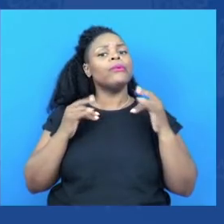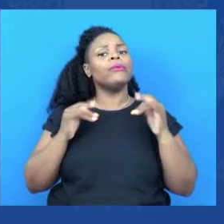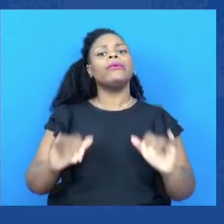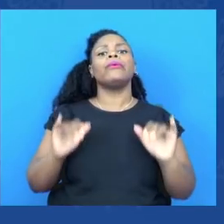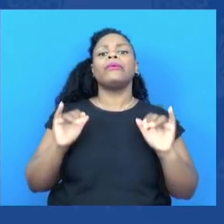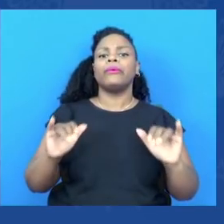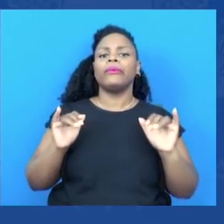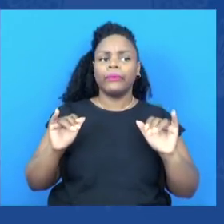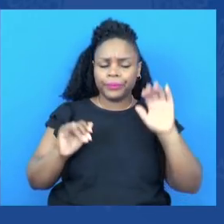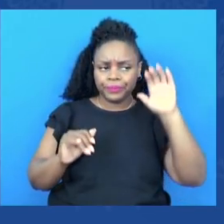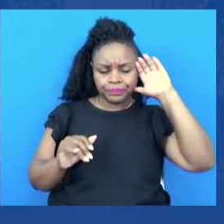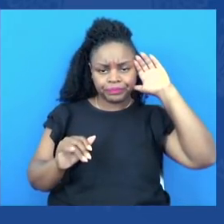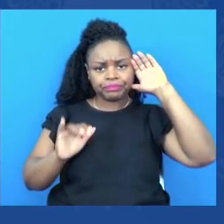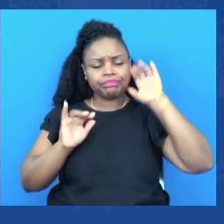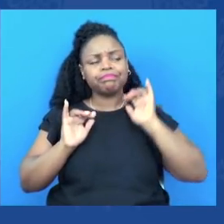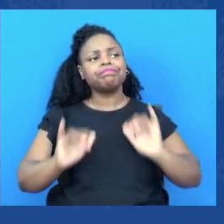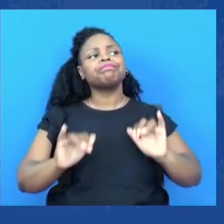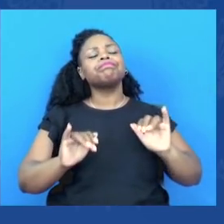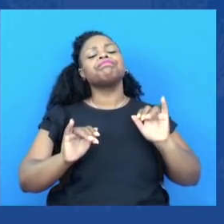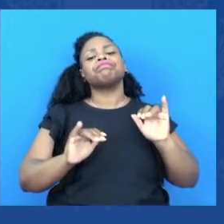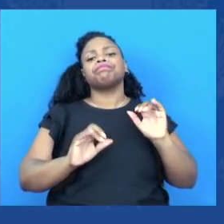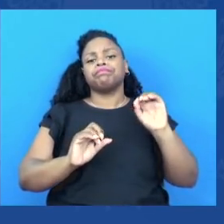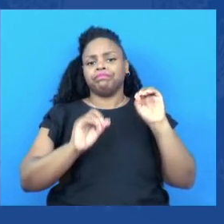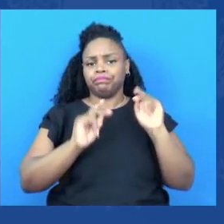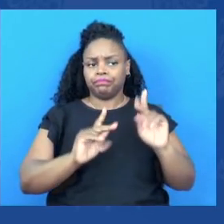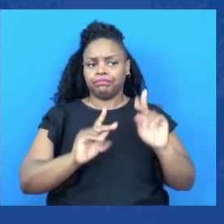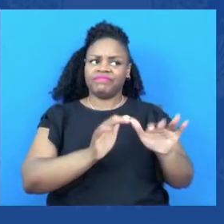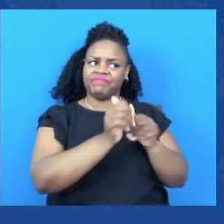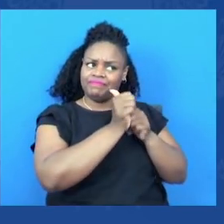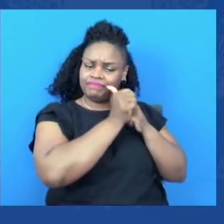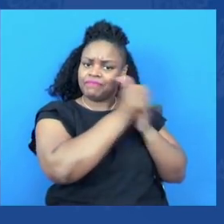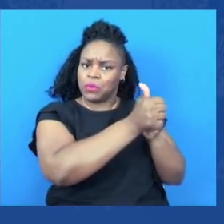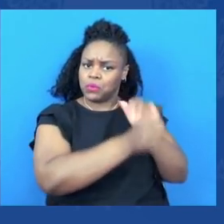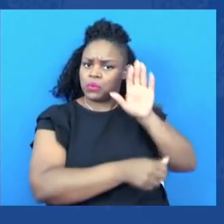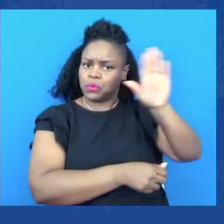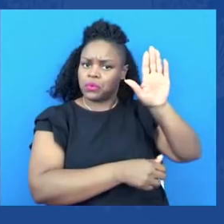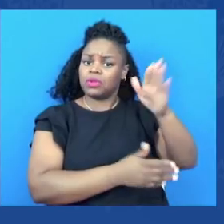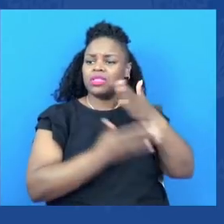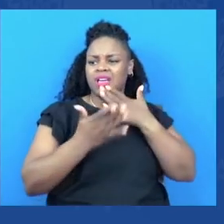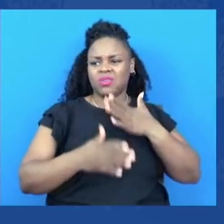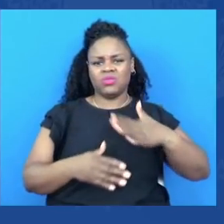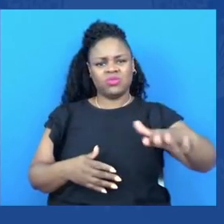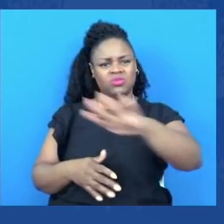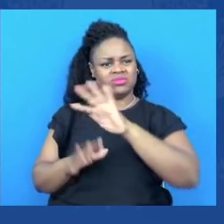Thank God that we have heroes like you, and I stand with you all, and America should as well.